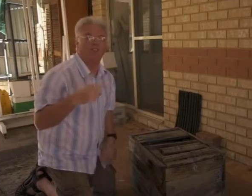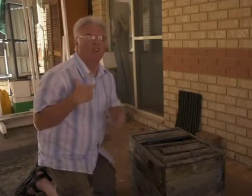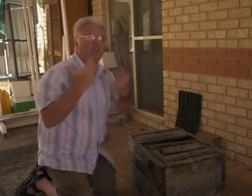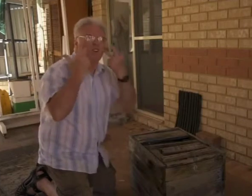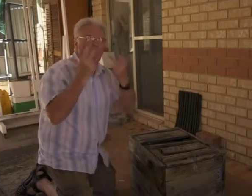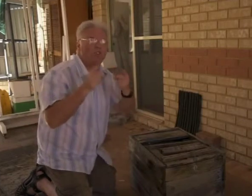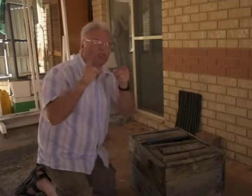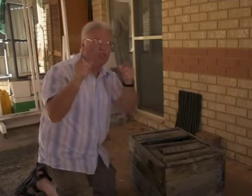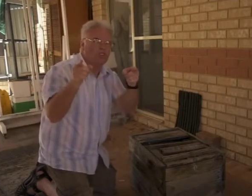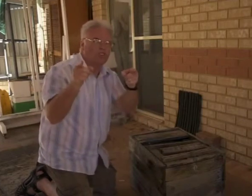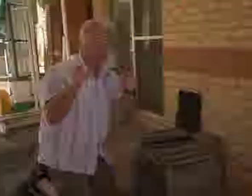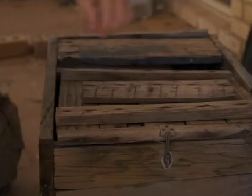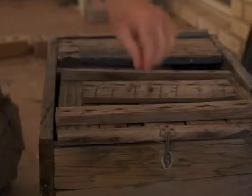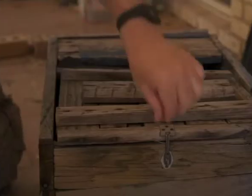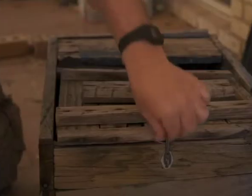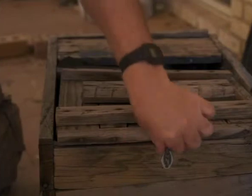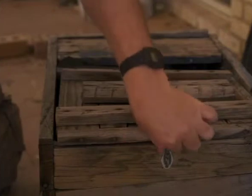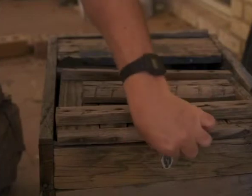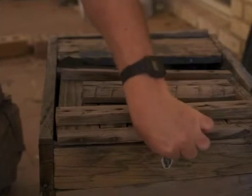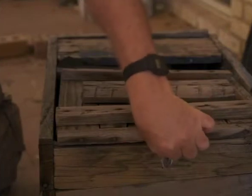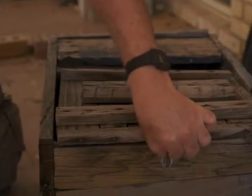OK. I'll show you.